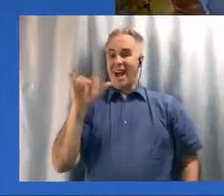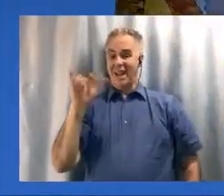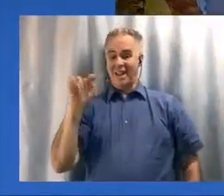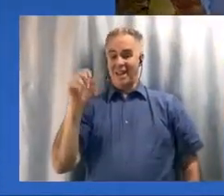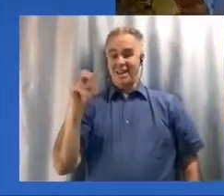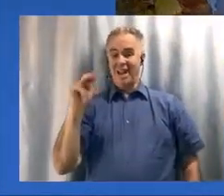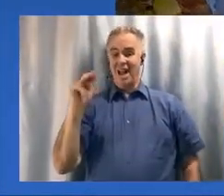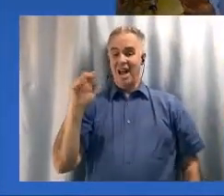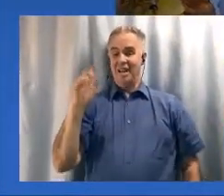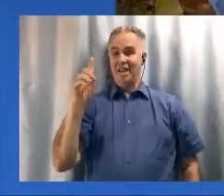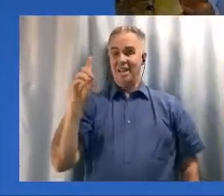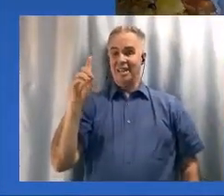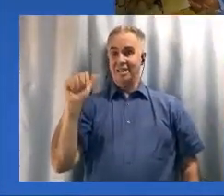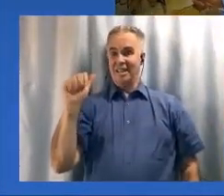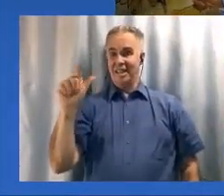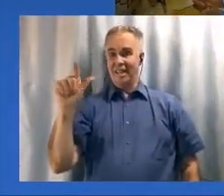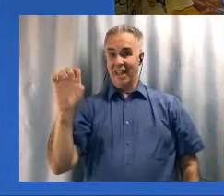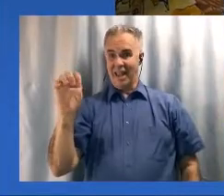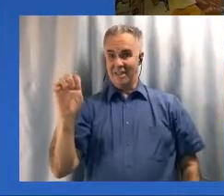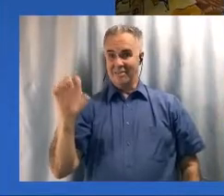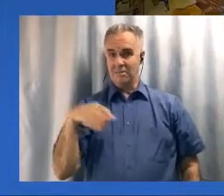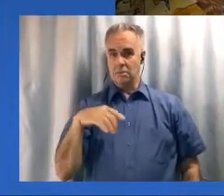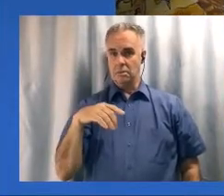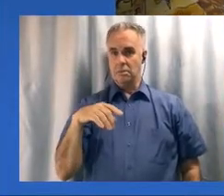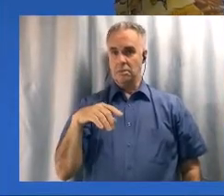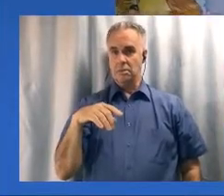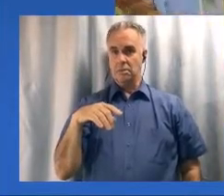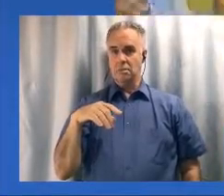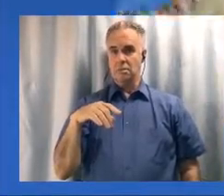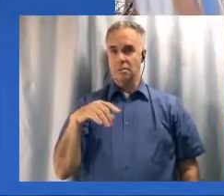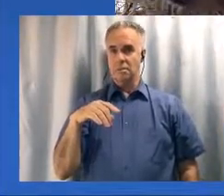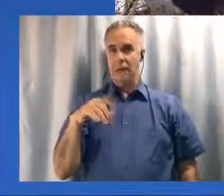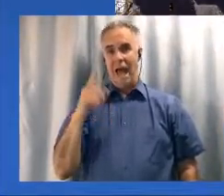(I had to look at how to pronounce that.)